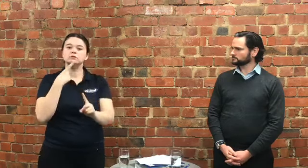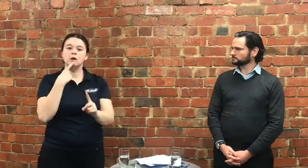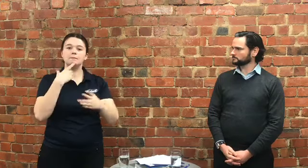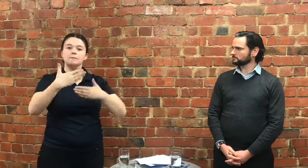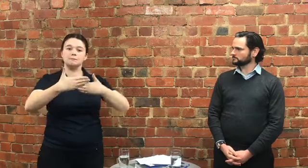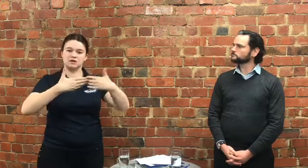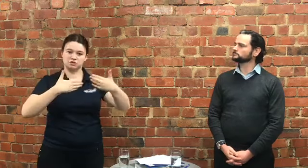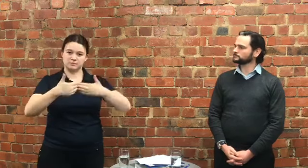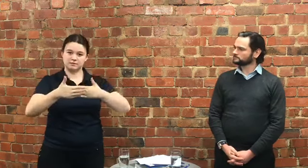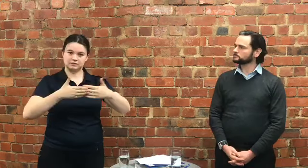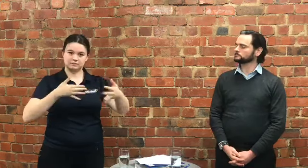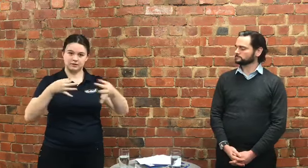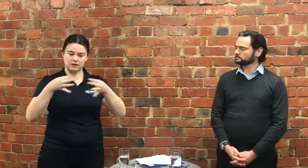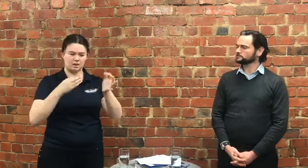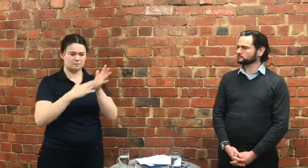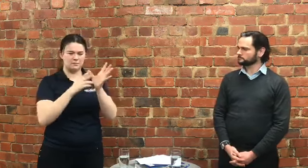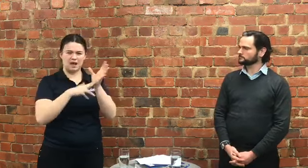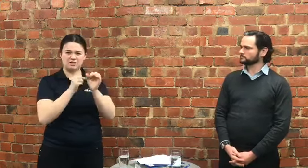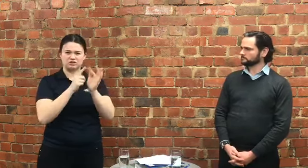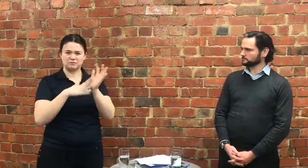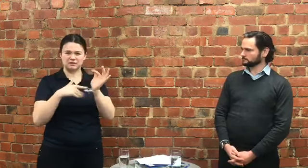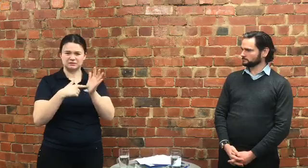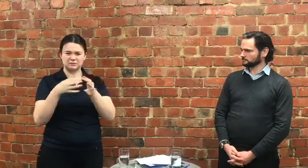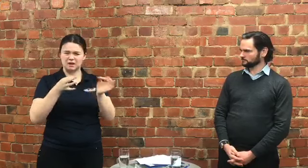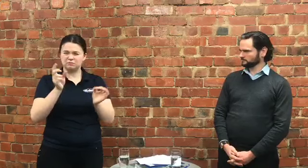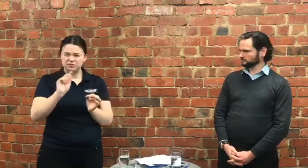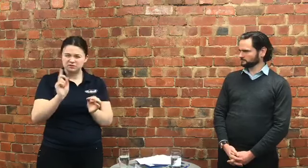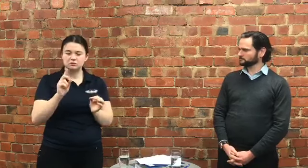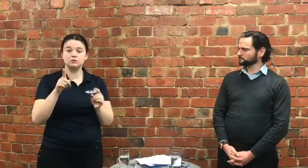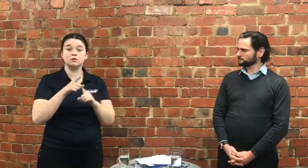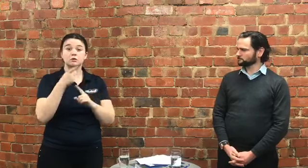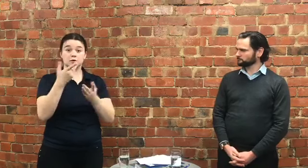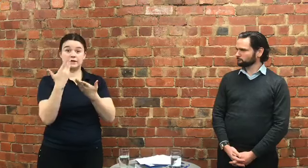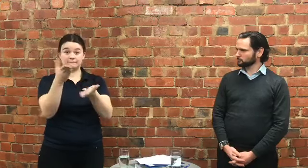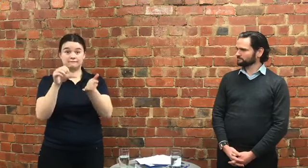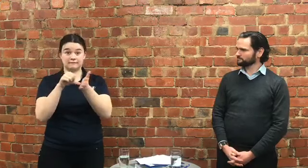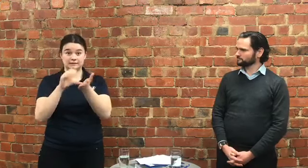Now, there are three specific ways of managing the plan.